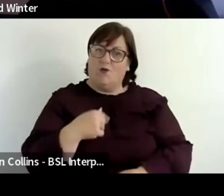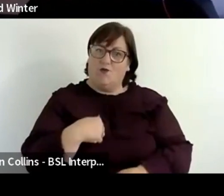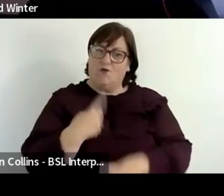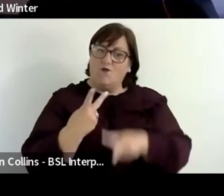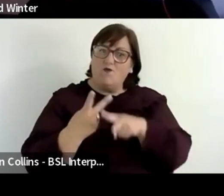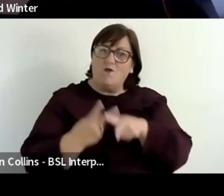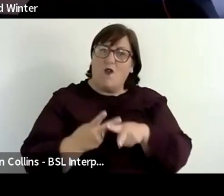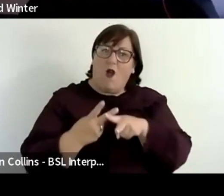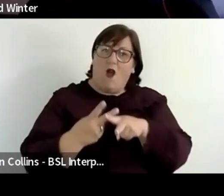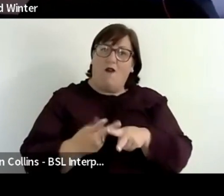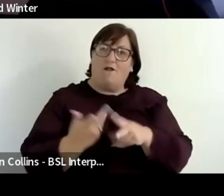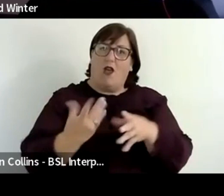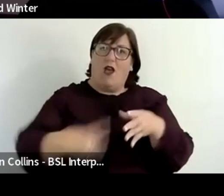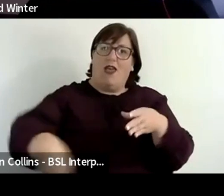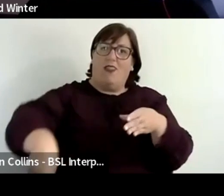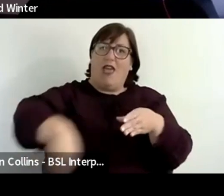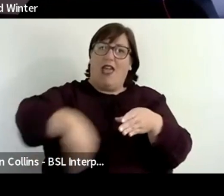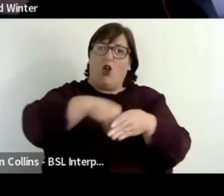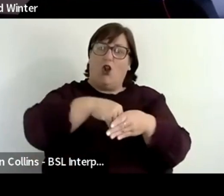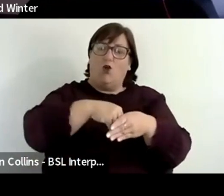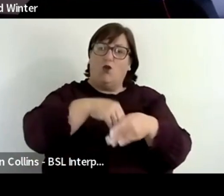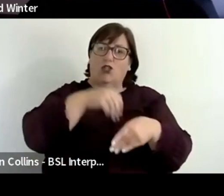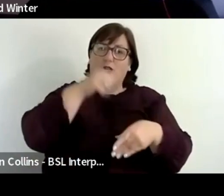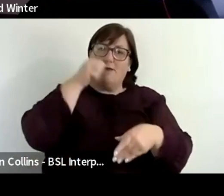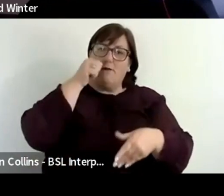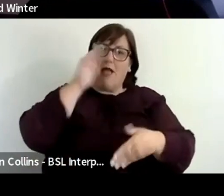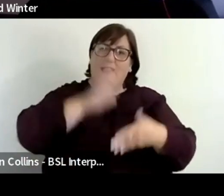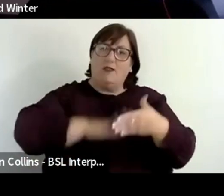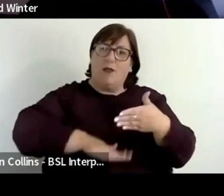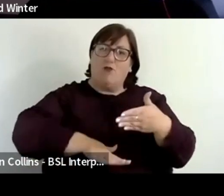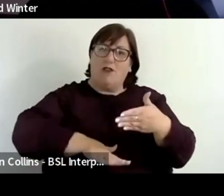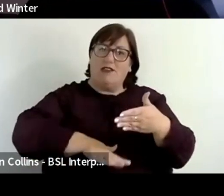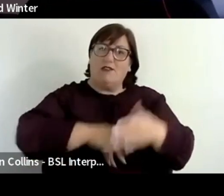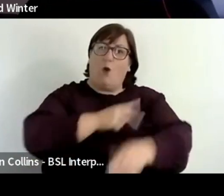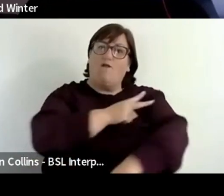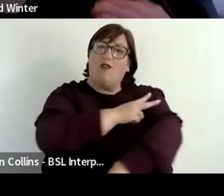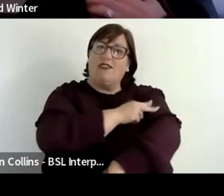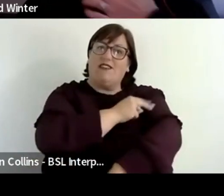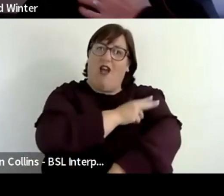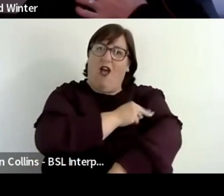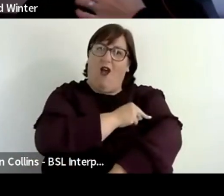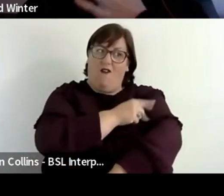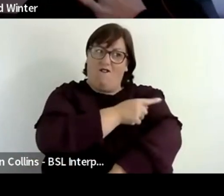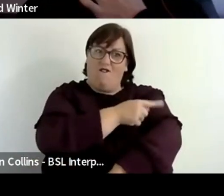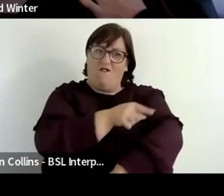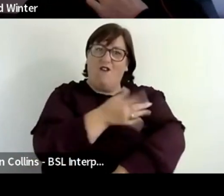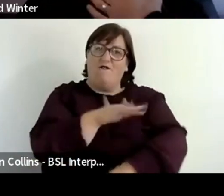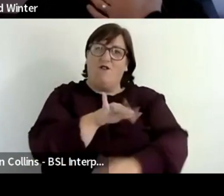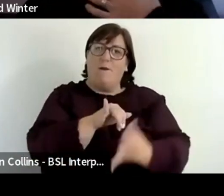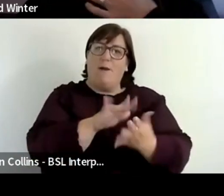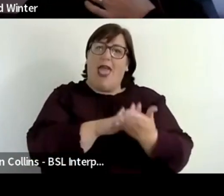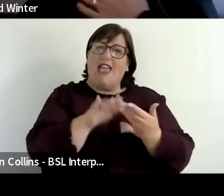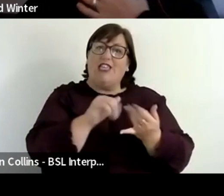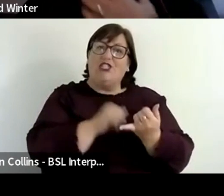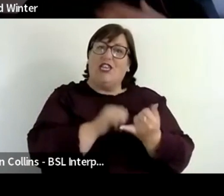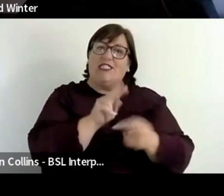experience of the employees at HS2 from the moment they are hired to the moment they leave.